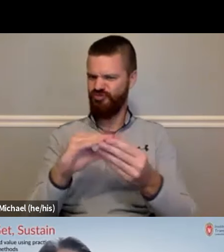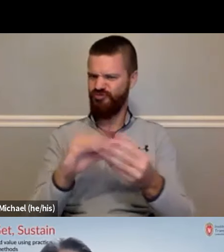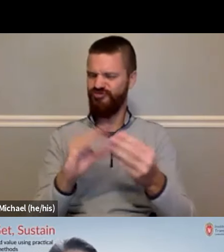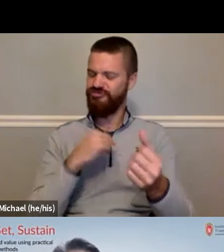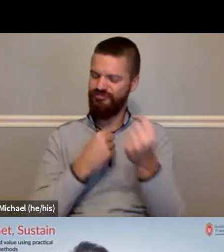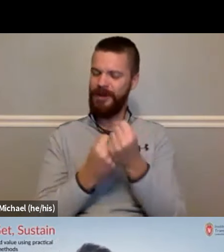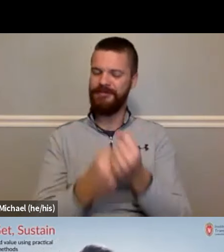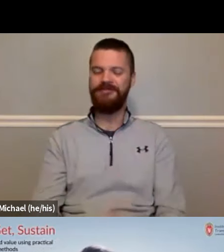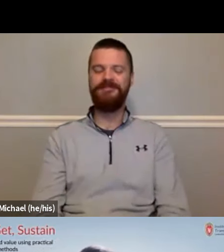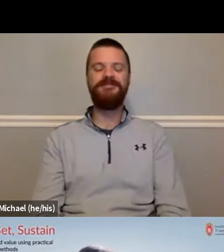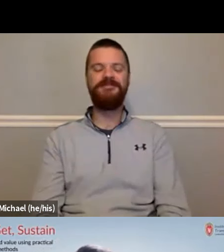Greg Aarons (he/his): Oh.